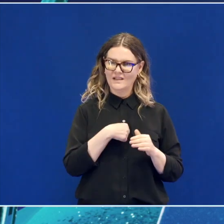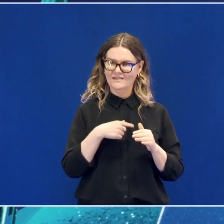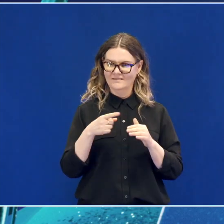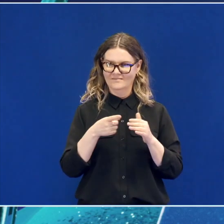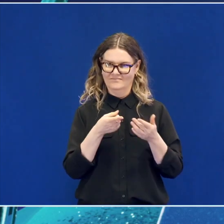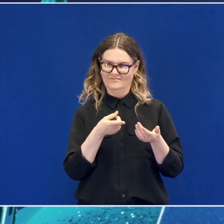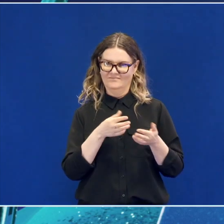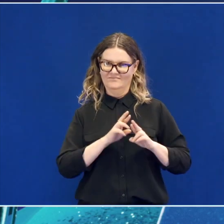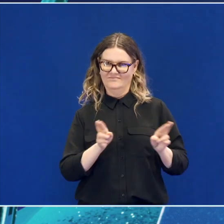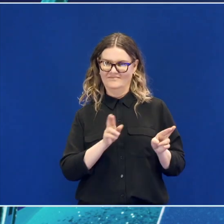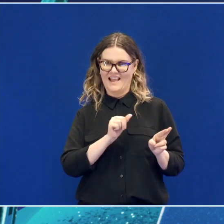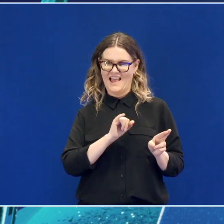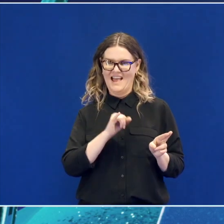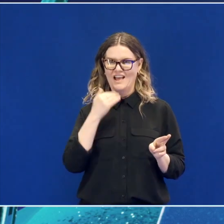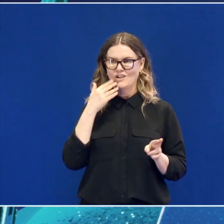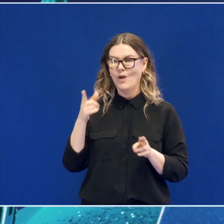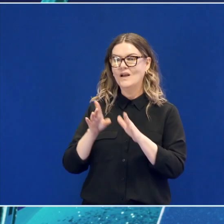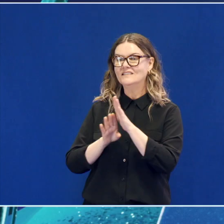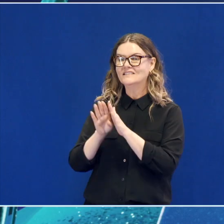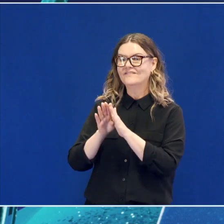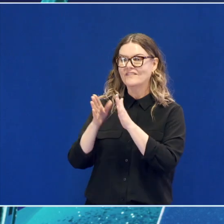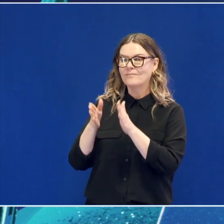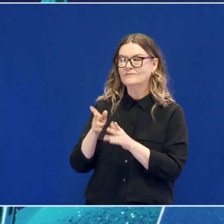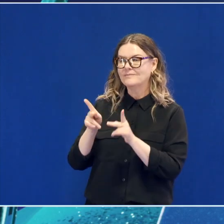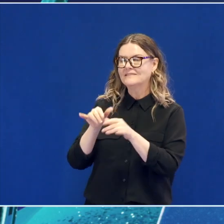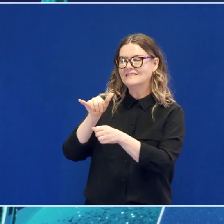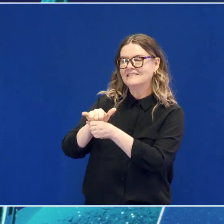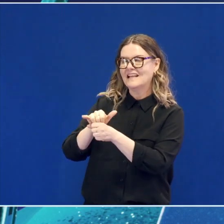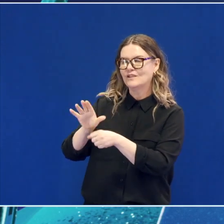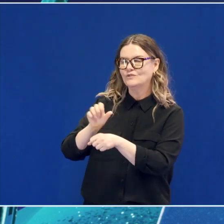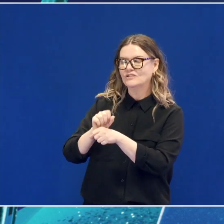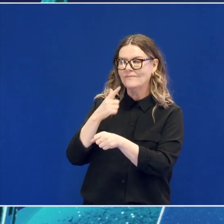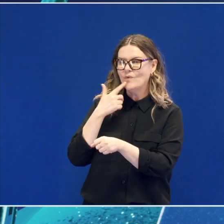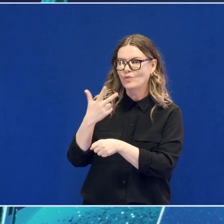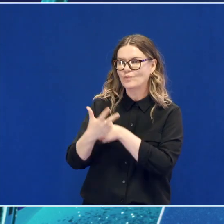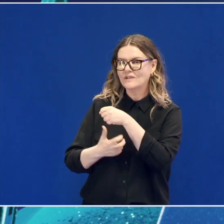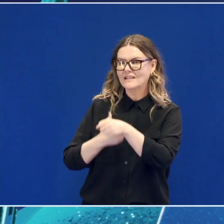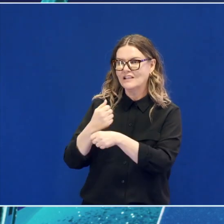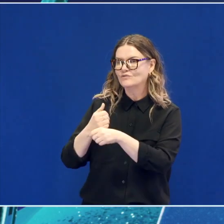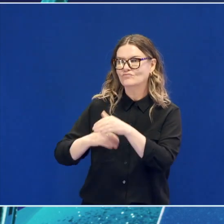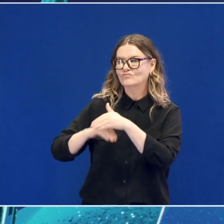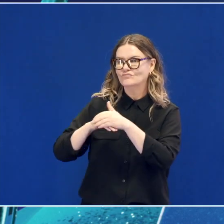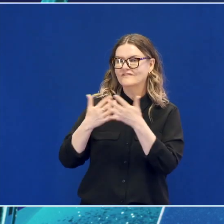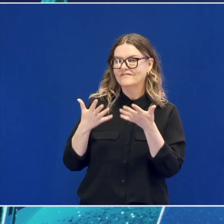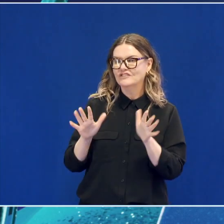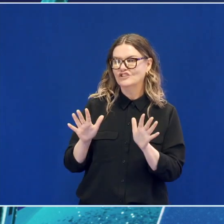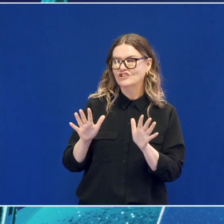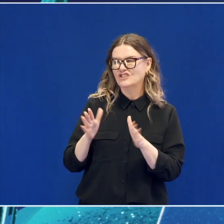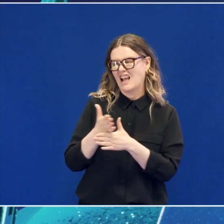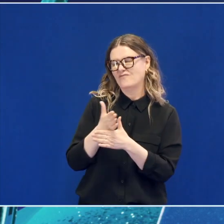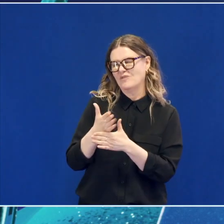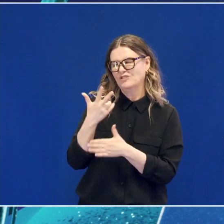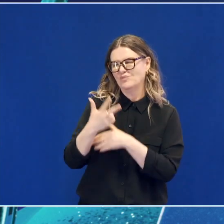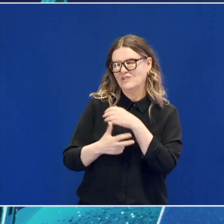on average, and forget about the fact that it's hard to remember what you studied. I don't remember anything of what I studied in undergrad, let me tell you that, for instance.